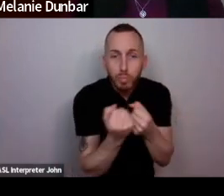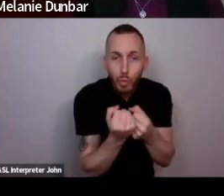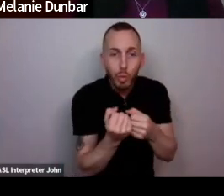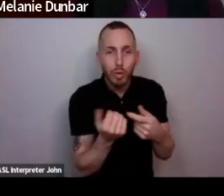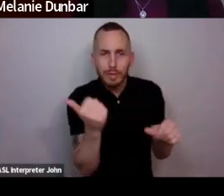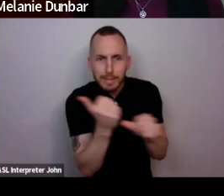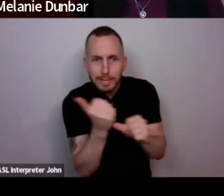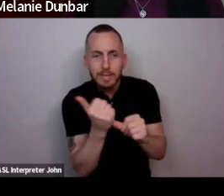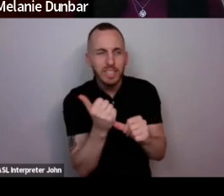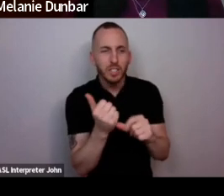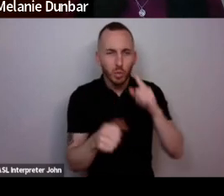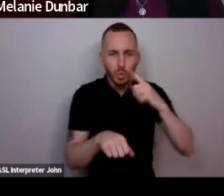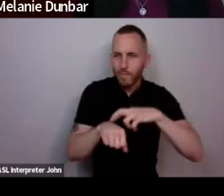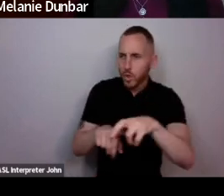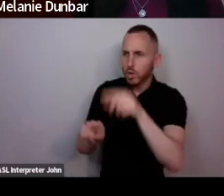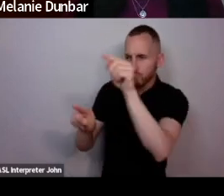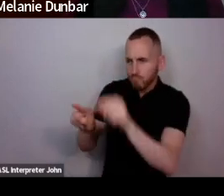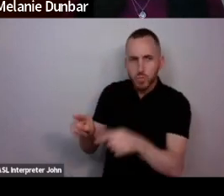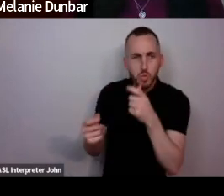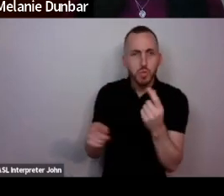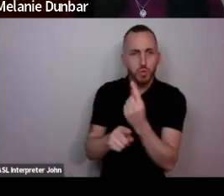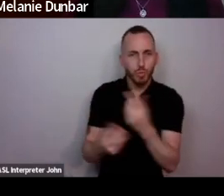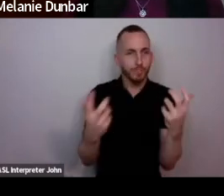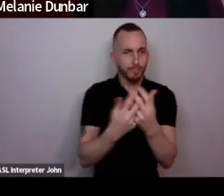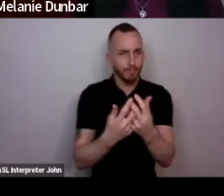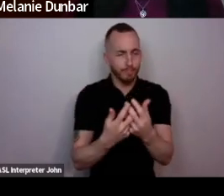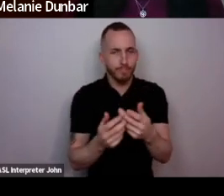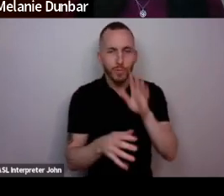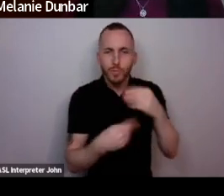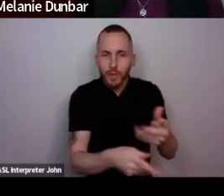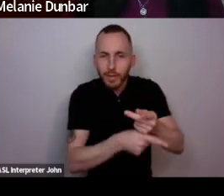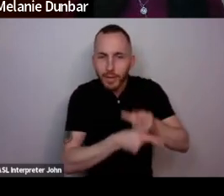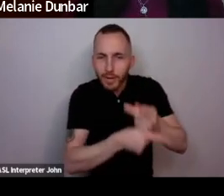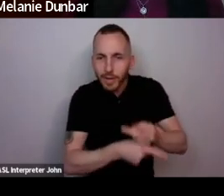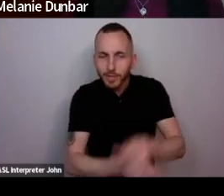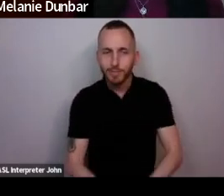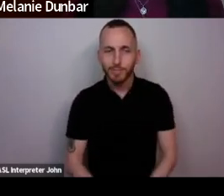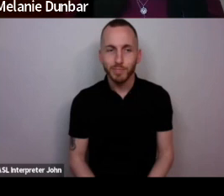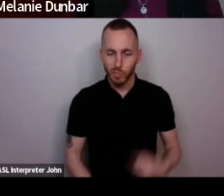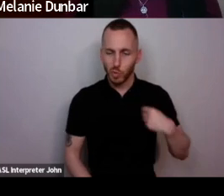of care. We can serve as the eyes and ears to identify those who are struggling more and may